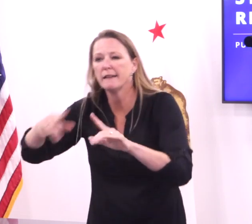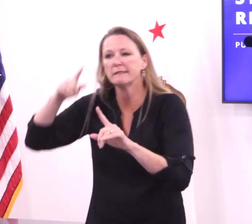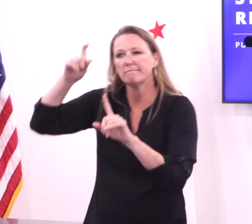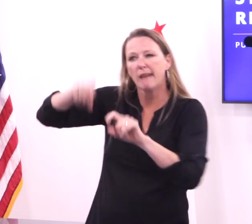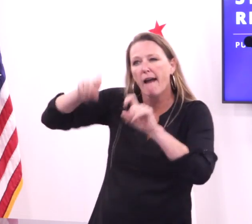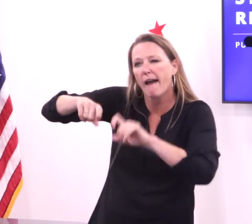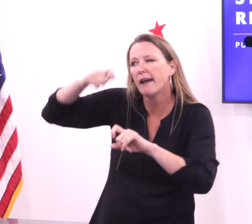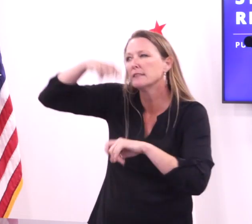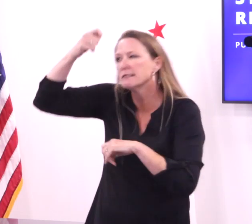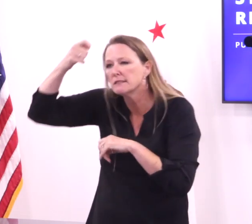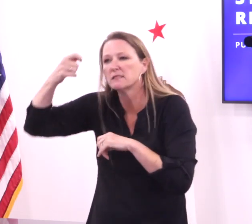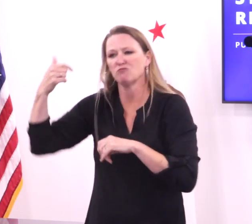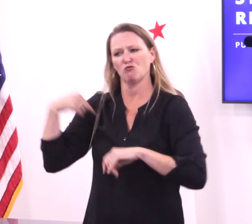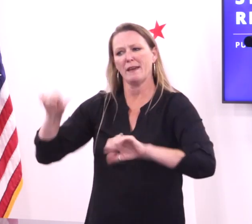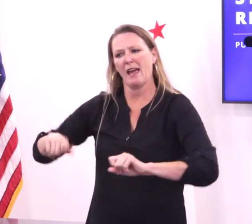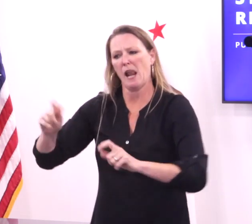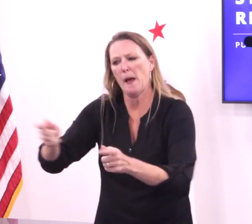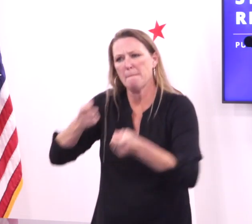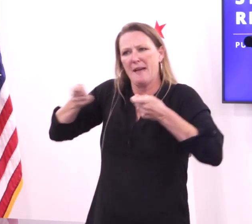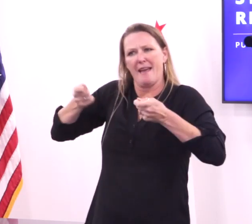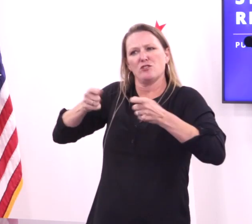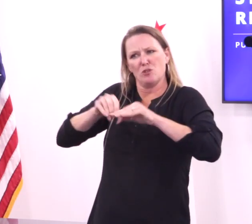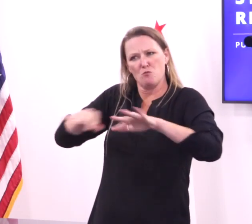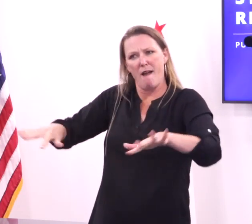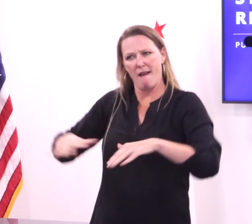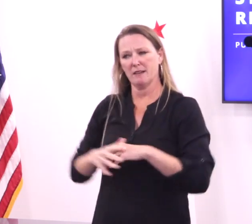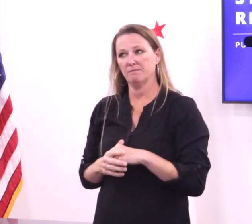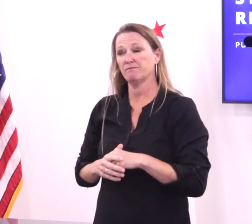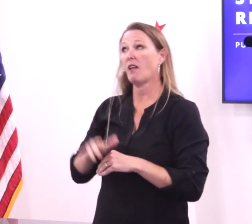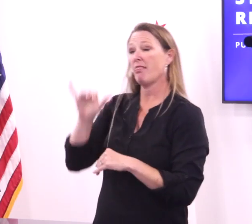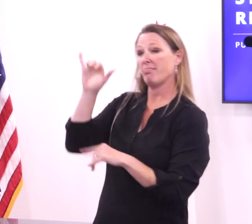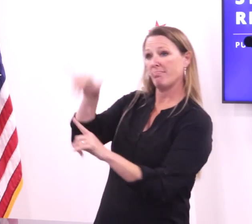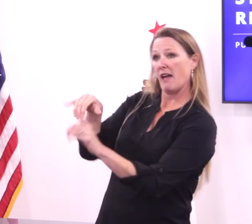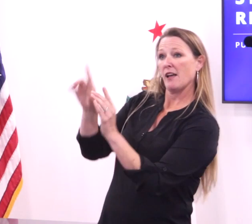What we have is a live draft guide that shows how we, government, businesses,